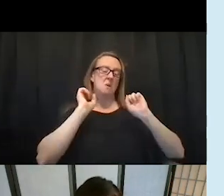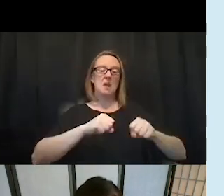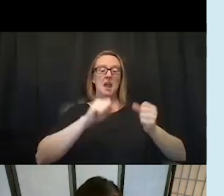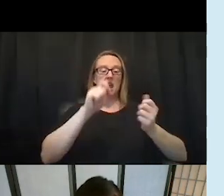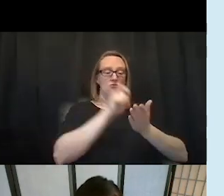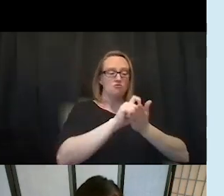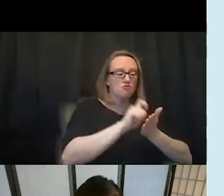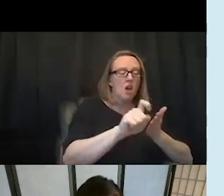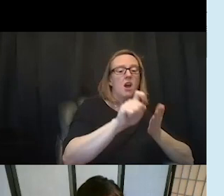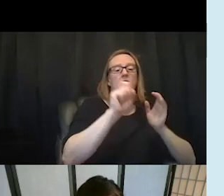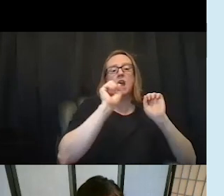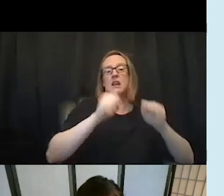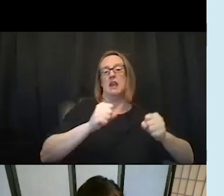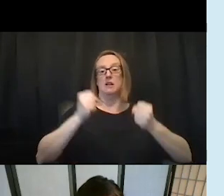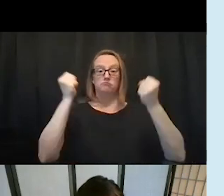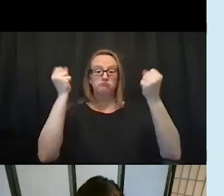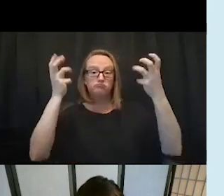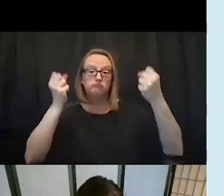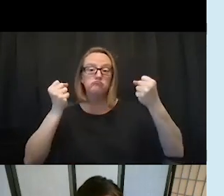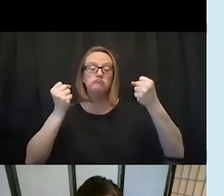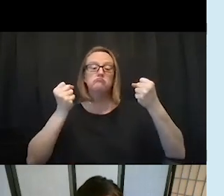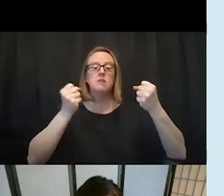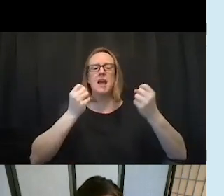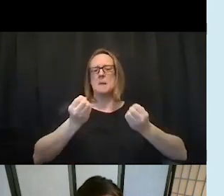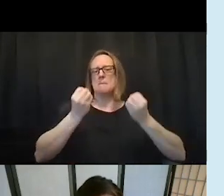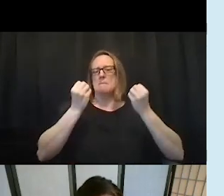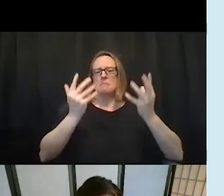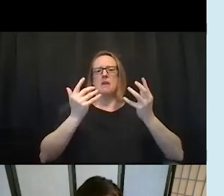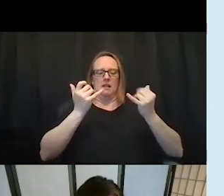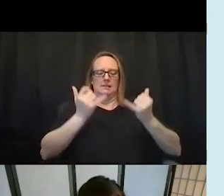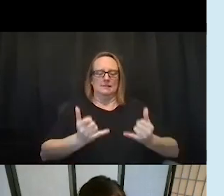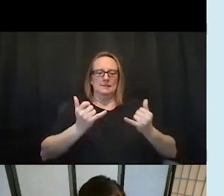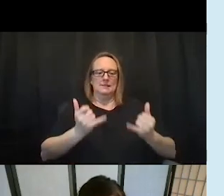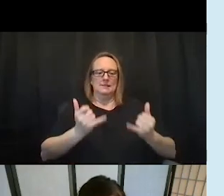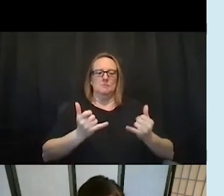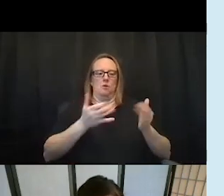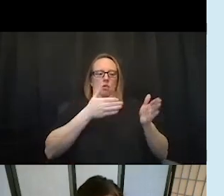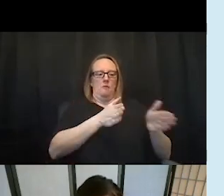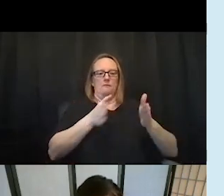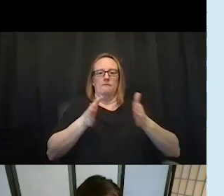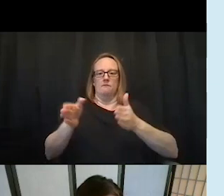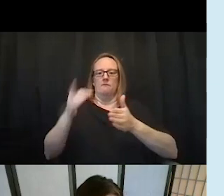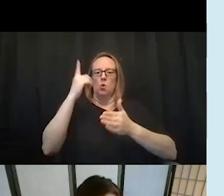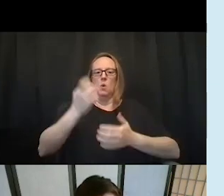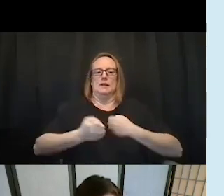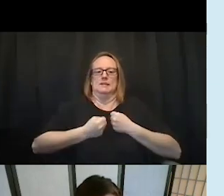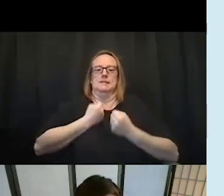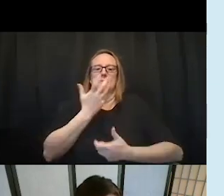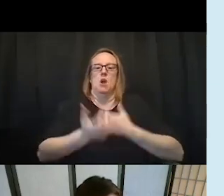uh you know there's lots of contemporary ways of expressing poetry. Including music, rap, rhyming